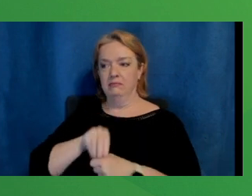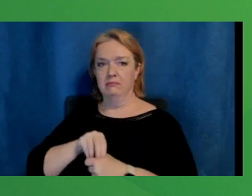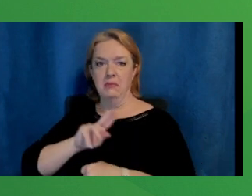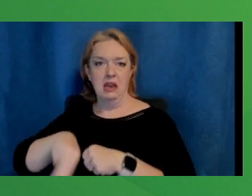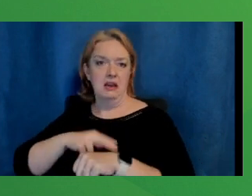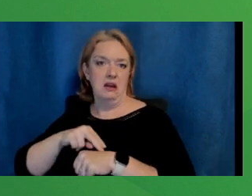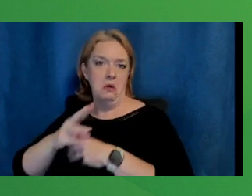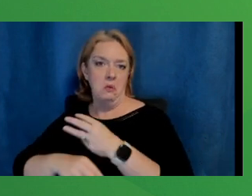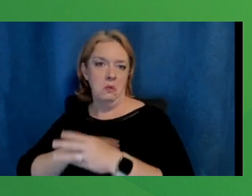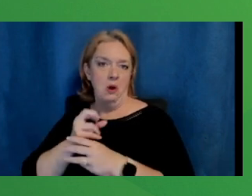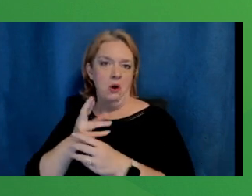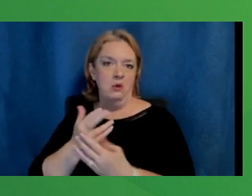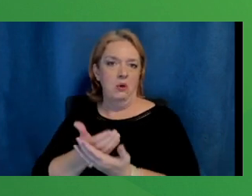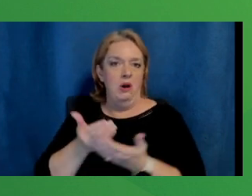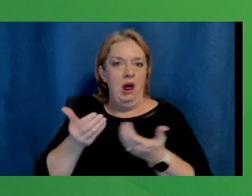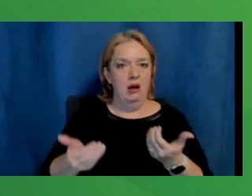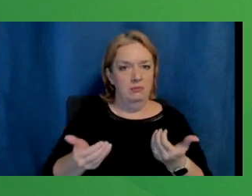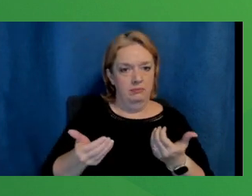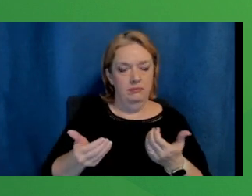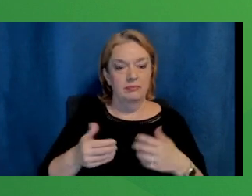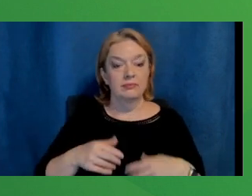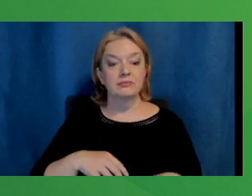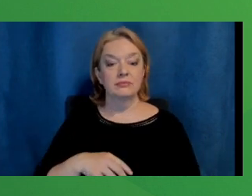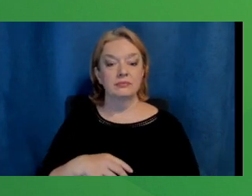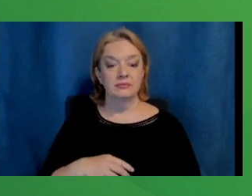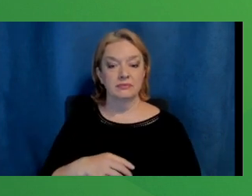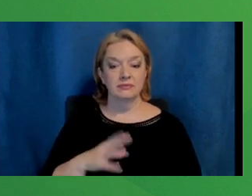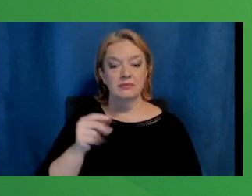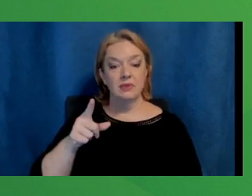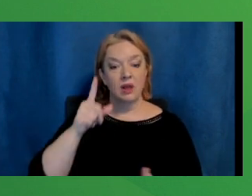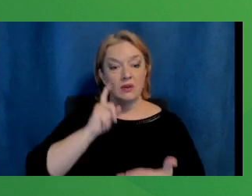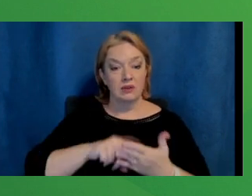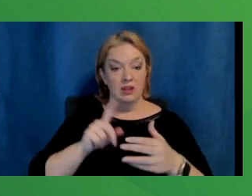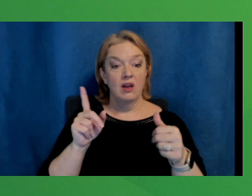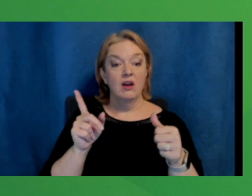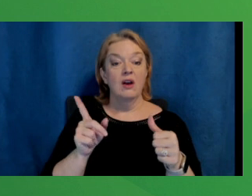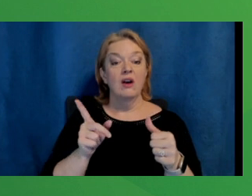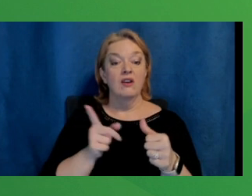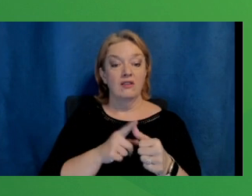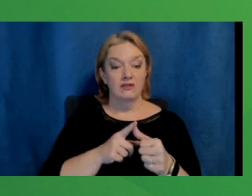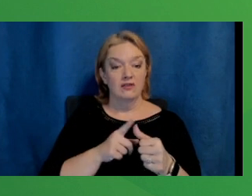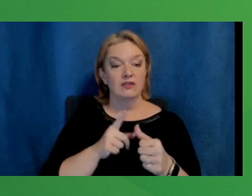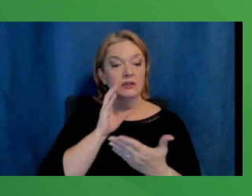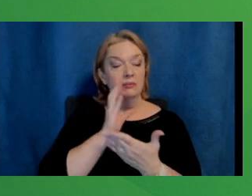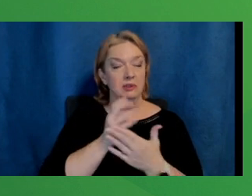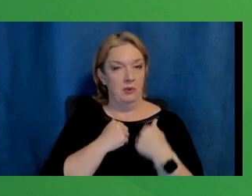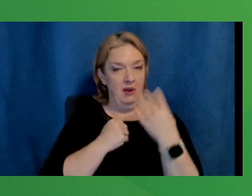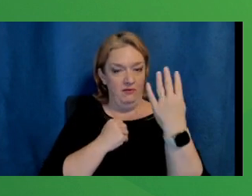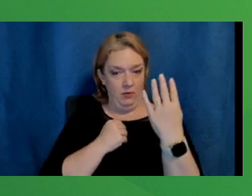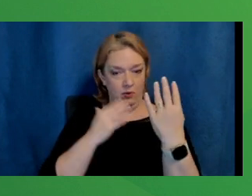figure one, we have a four. The second figure, we have a five, and then we even have one that is at